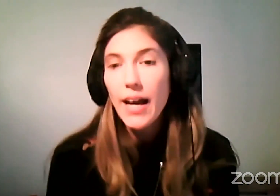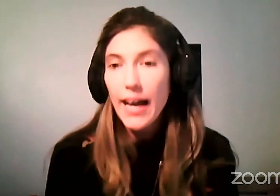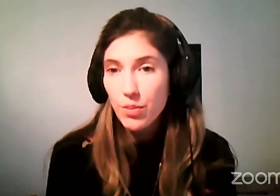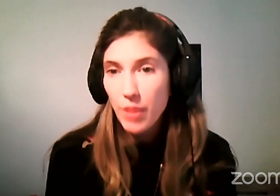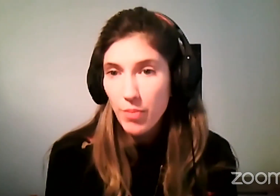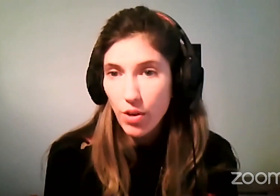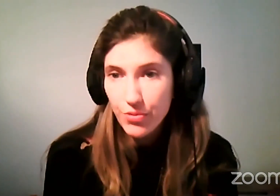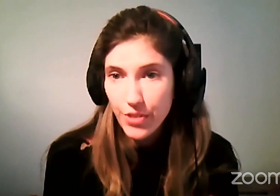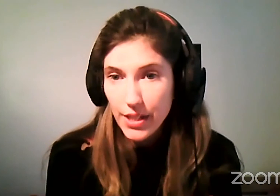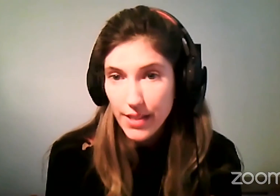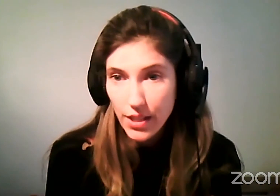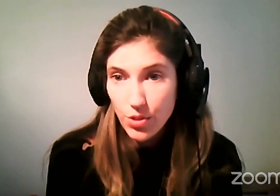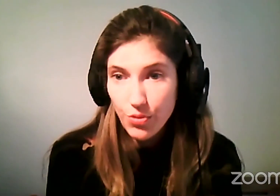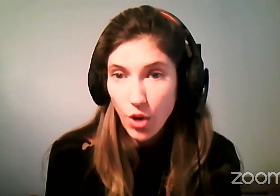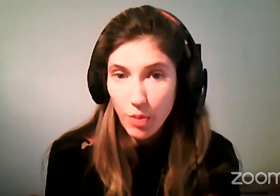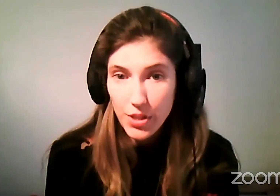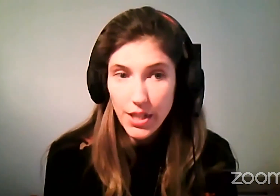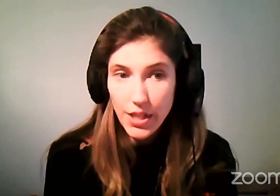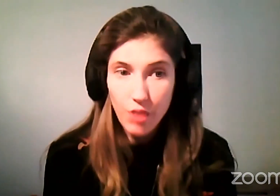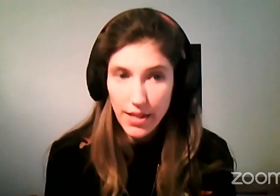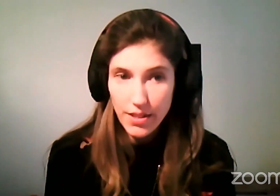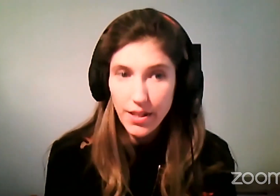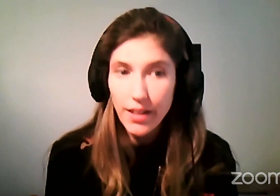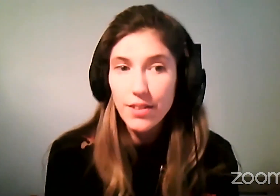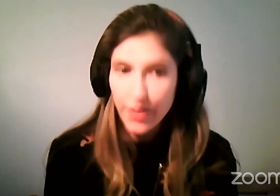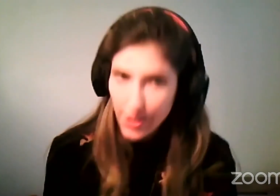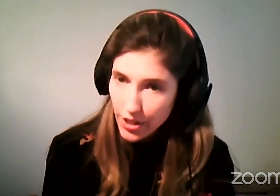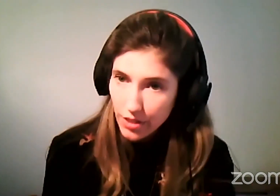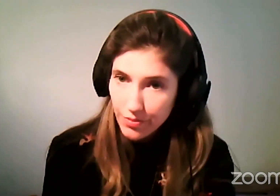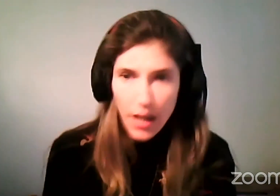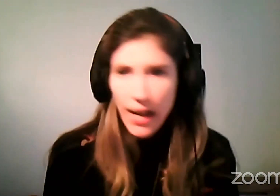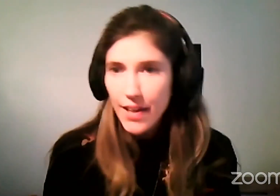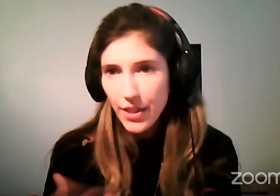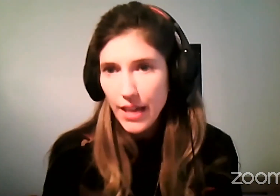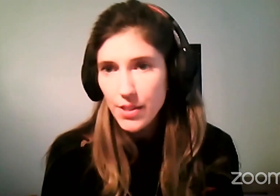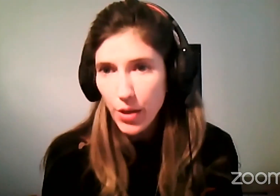and the member of the executive committee of Assitej International. Anything else about